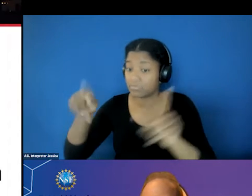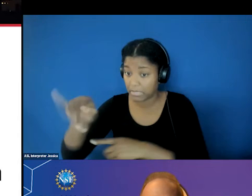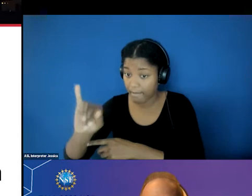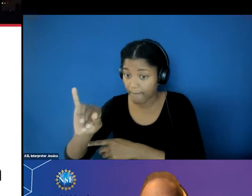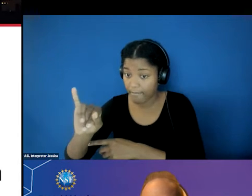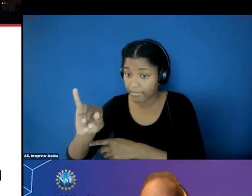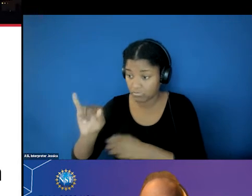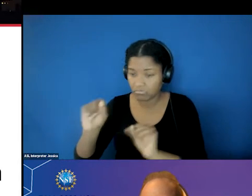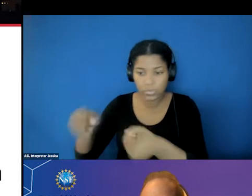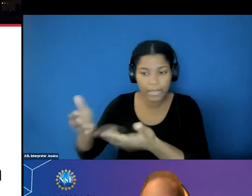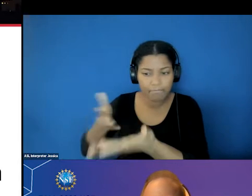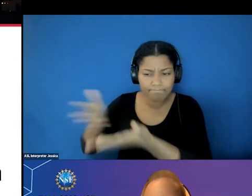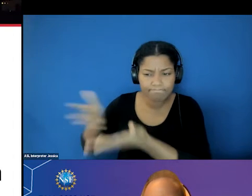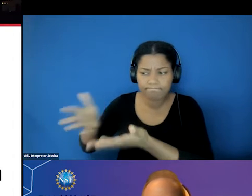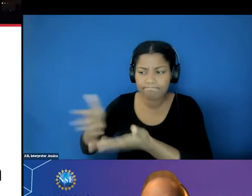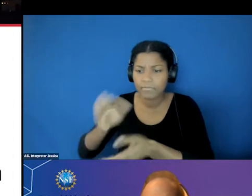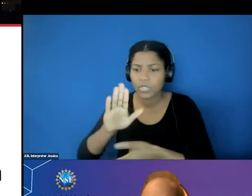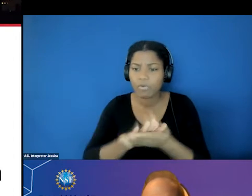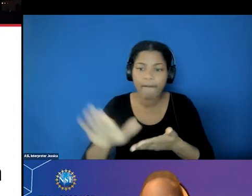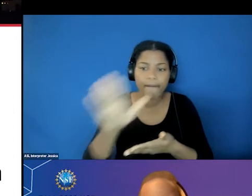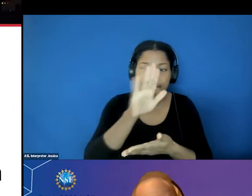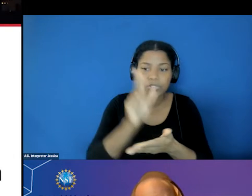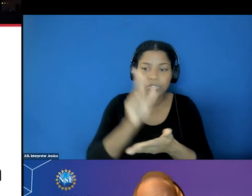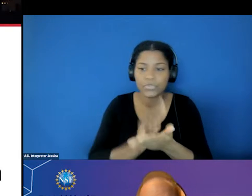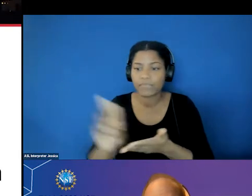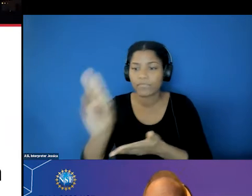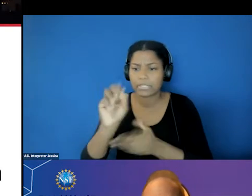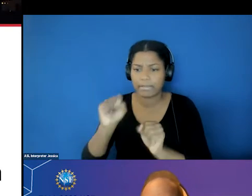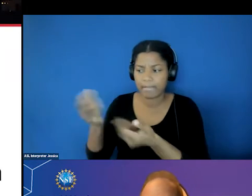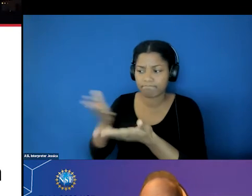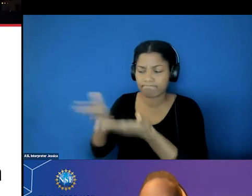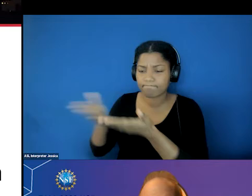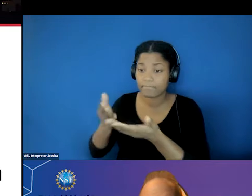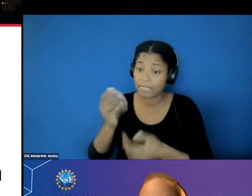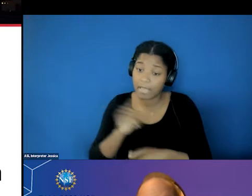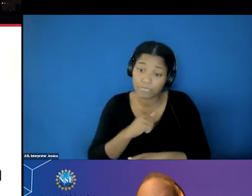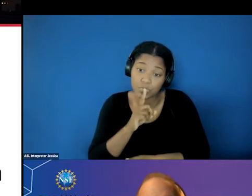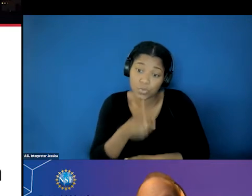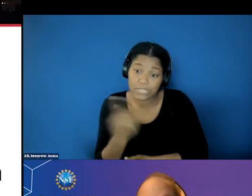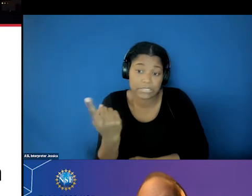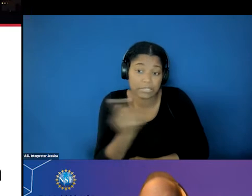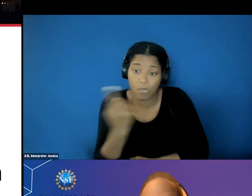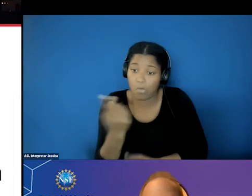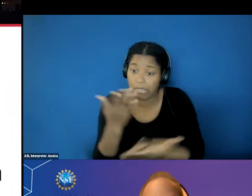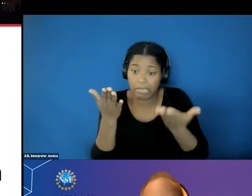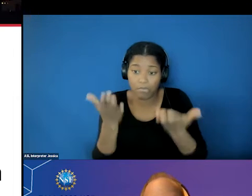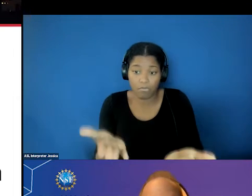Within your college or university you probably have somebody or someone, many people,